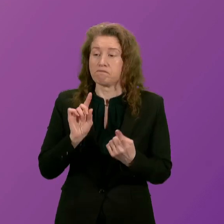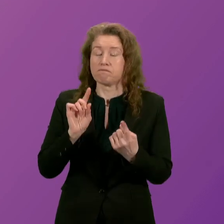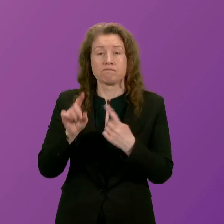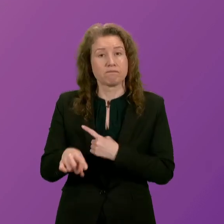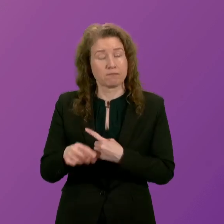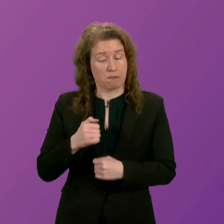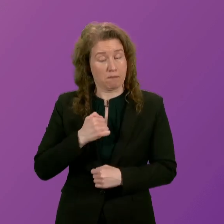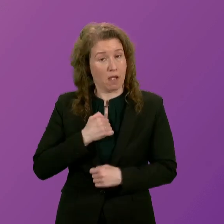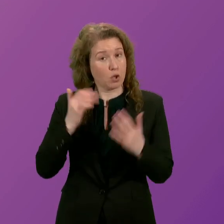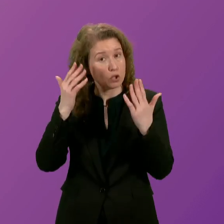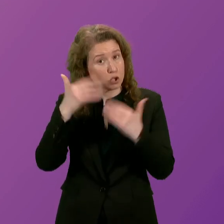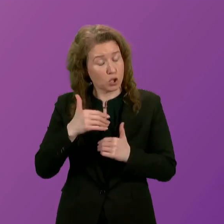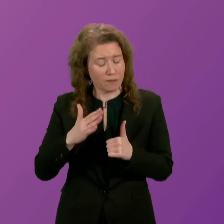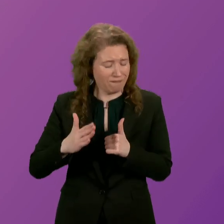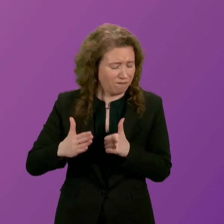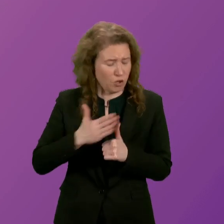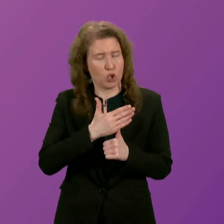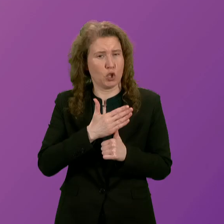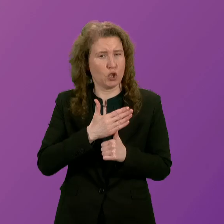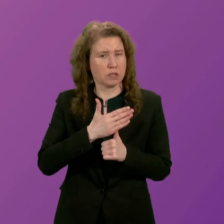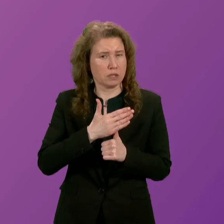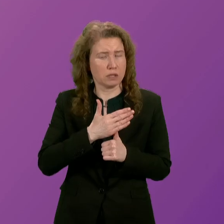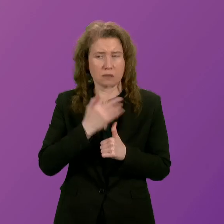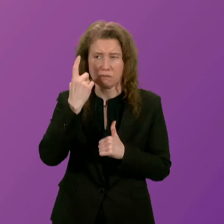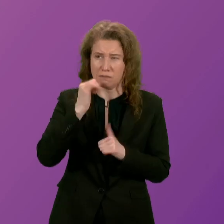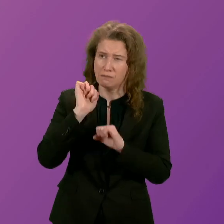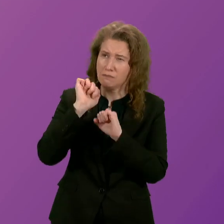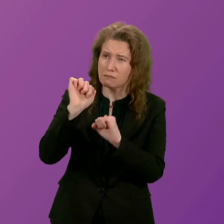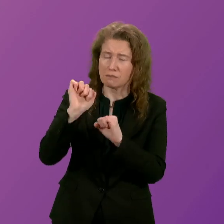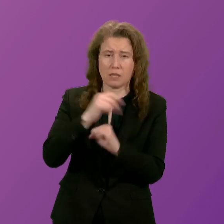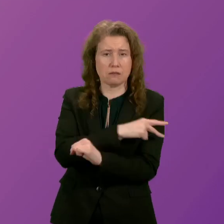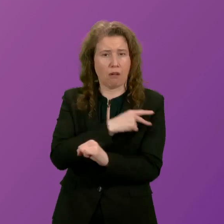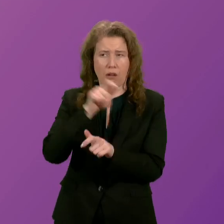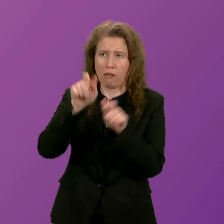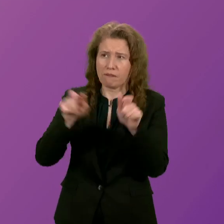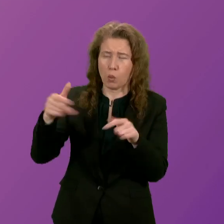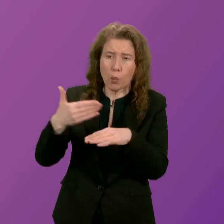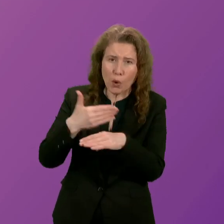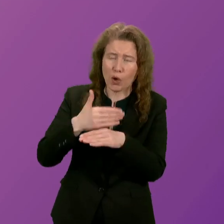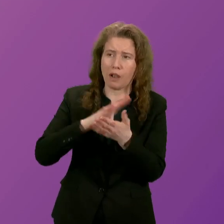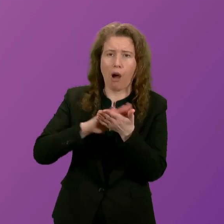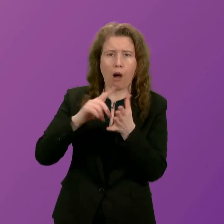My concern, first and foremost, is about the wellbeing of the workforce in Harbour Energy.